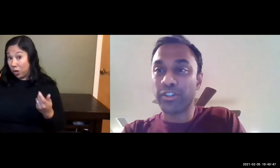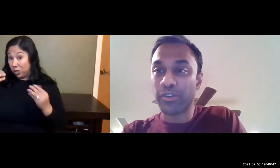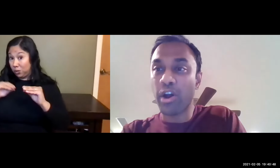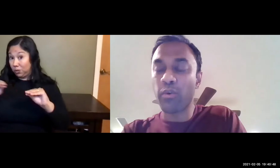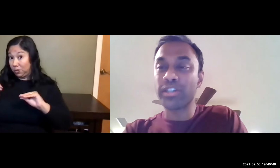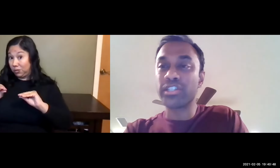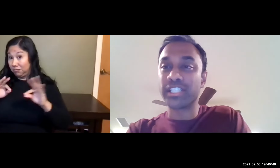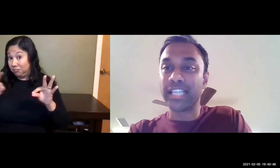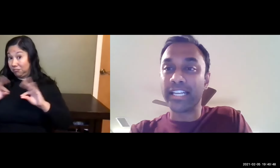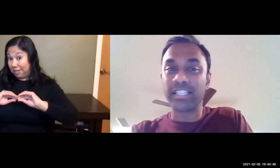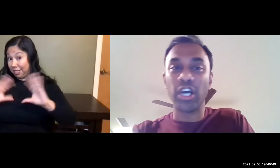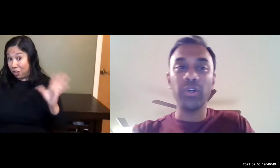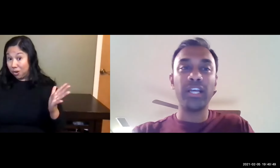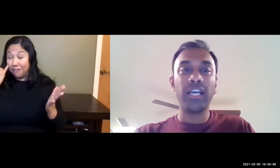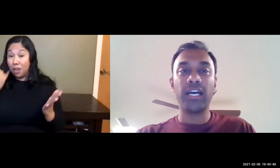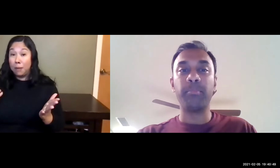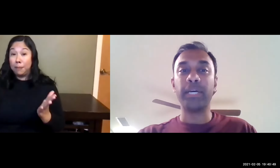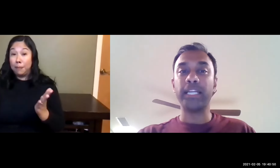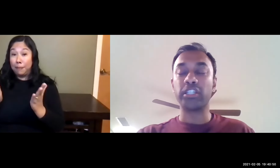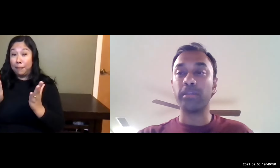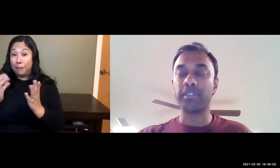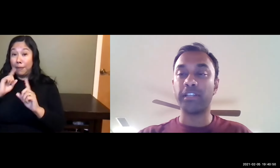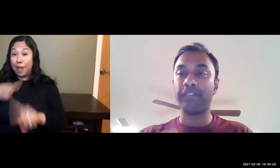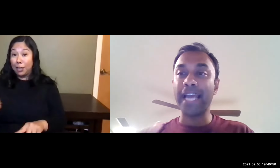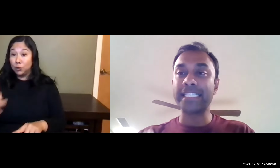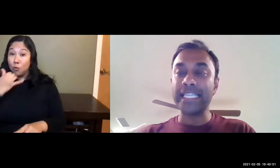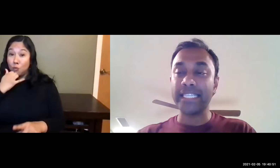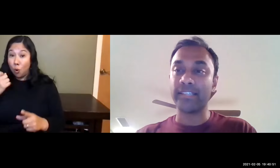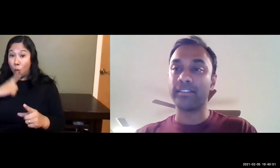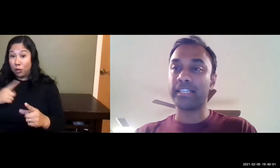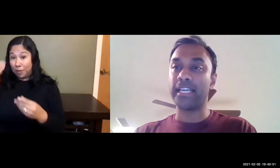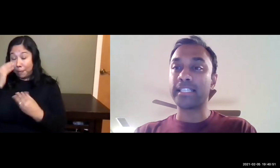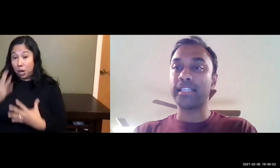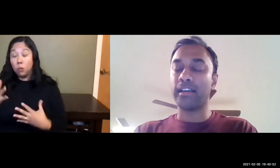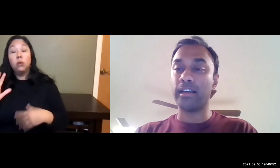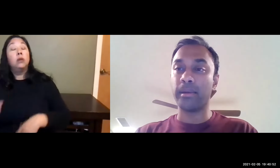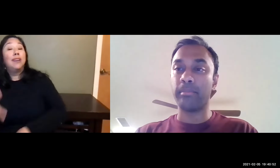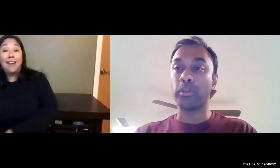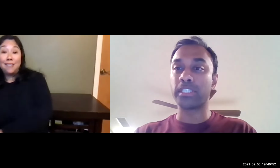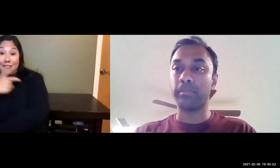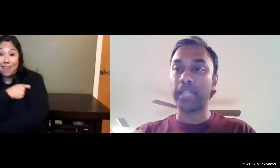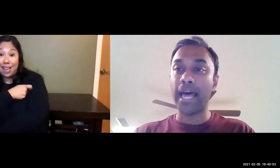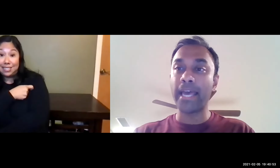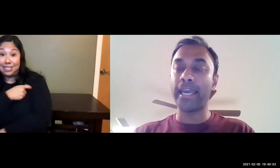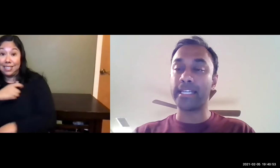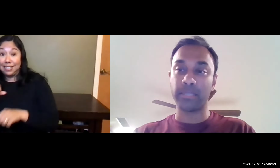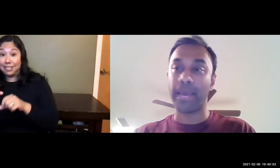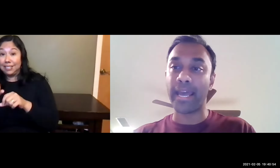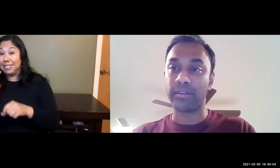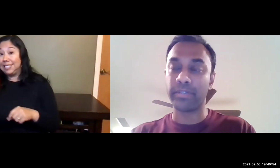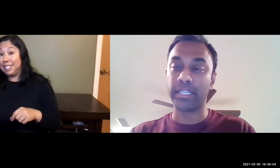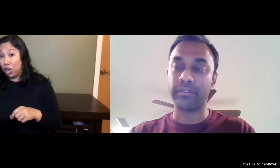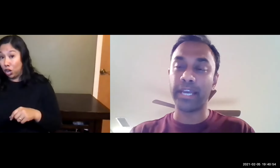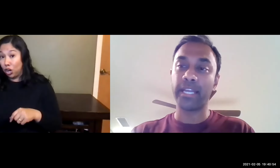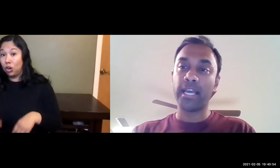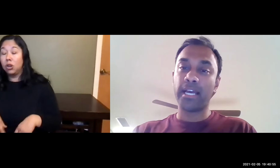answering the wrong question just let us know. But in terms of the vaccine tiers, it’s about supply and demand really, right.